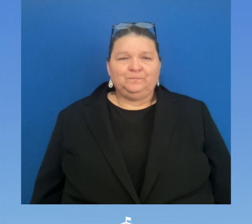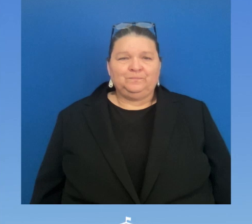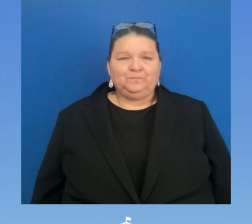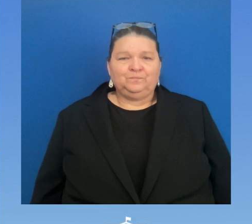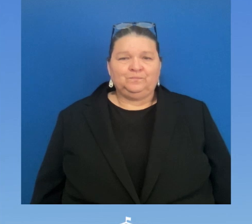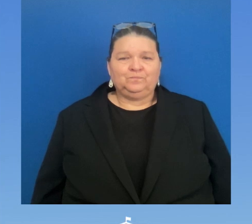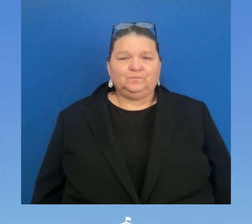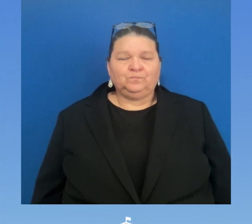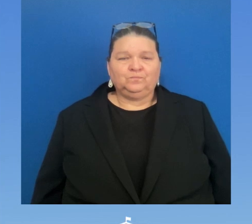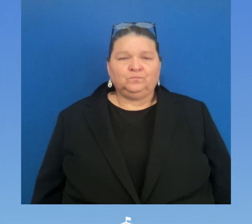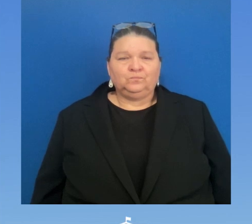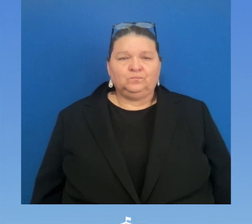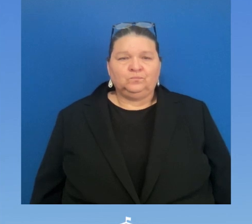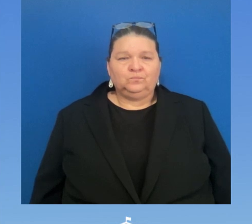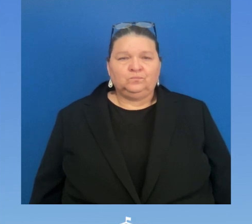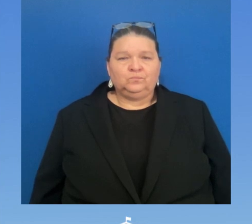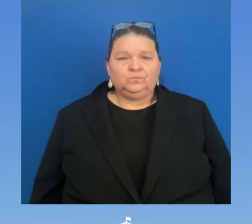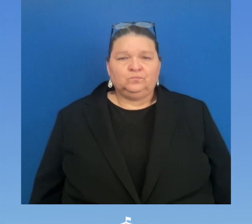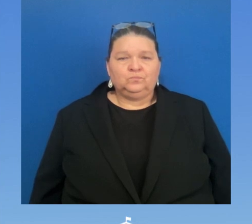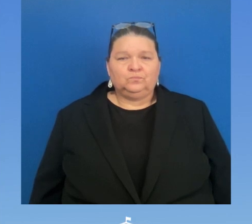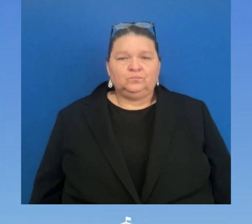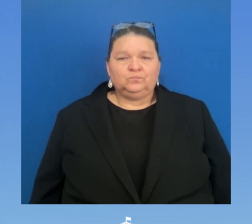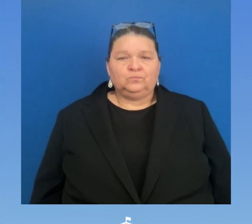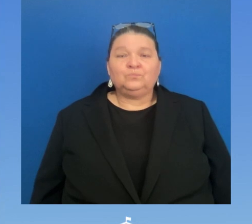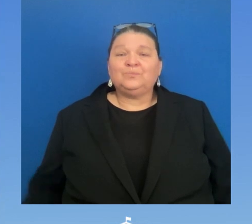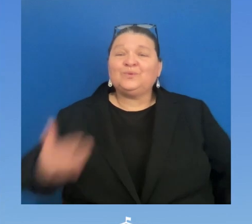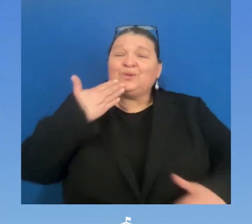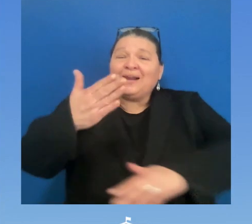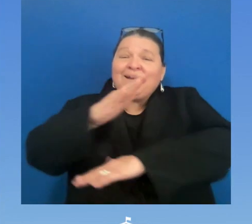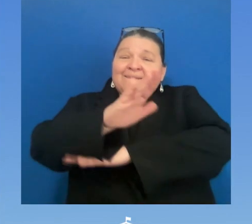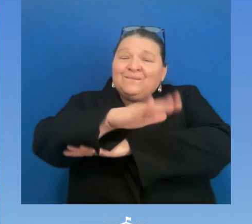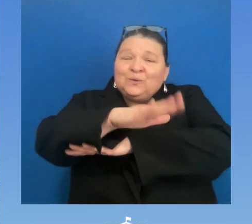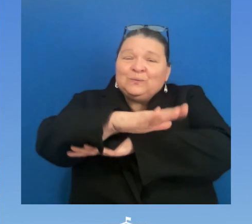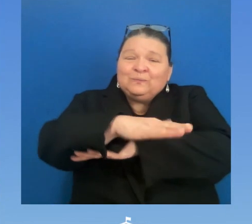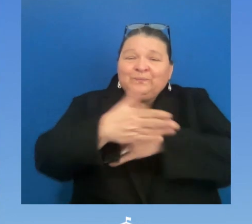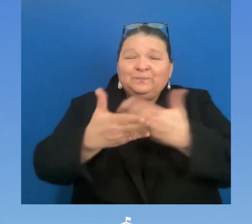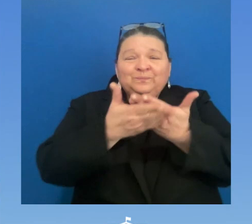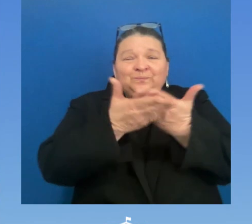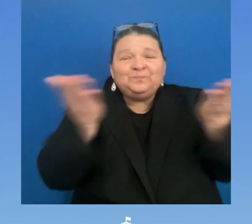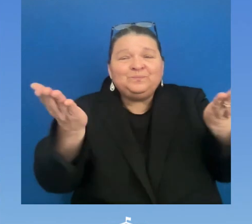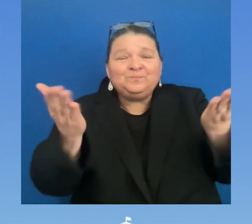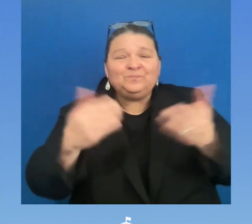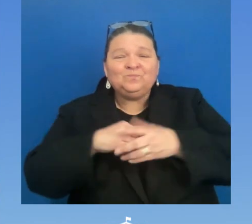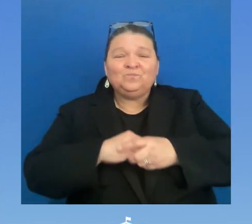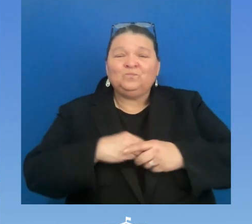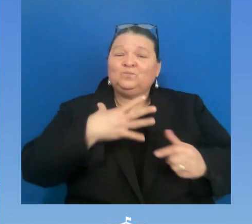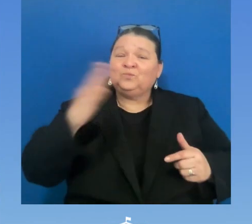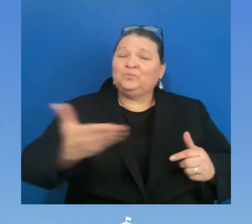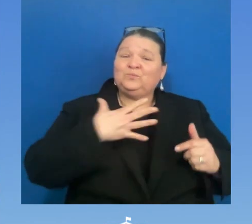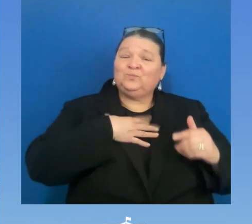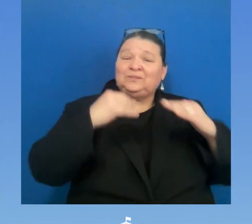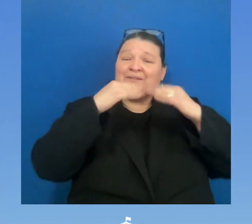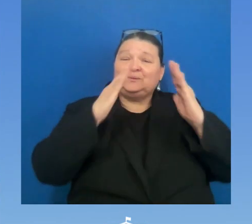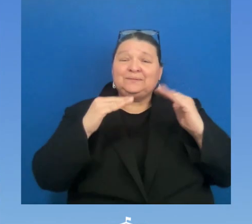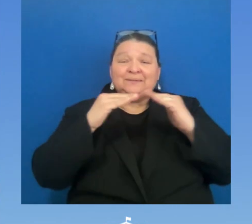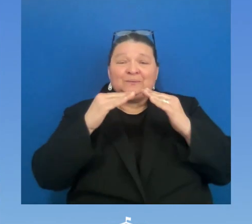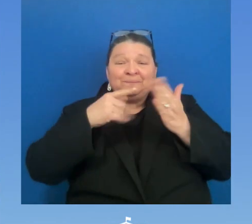Director Klein: Good afternoon, everyone. Welcome to the White House. Equal Pay Day Summit. My name is Jennifer Klein and I'm the director